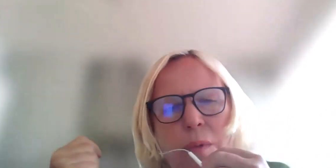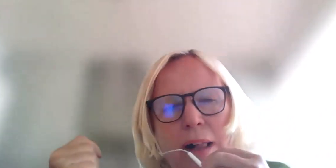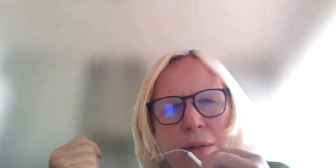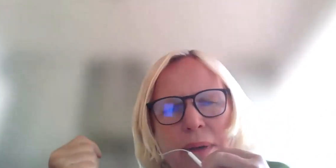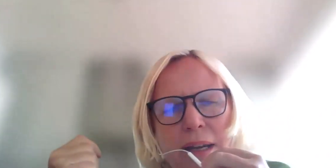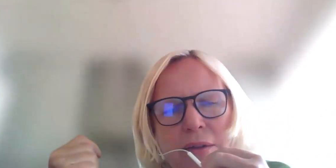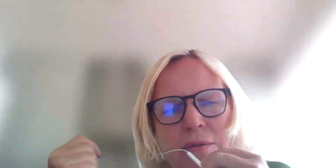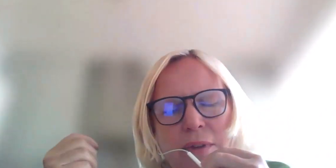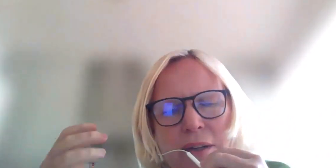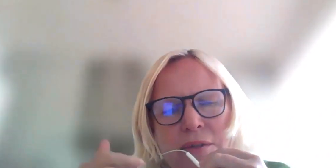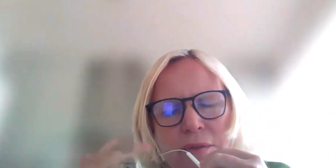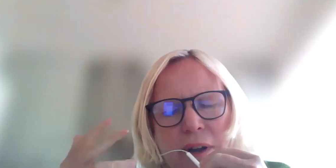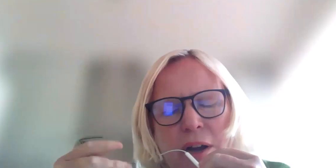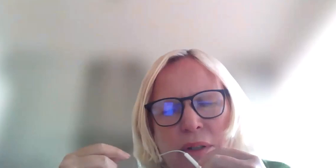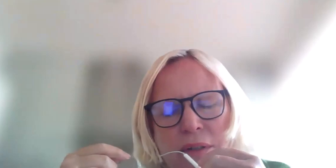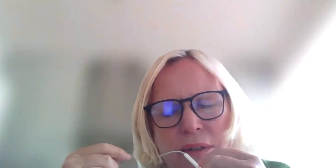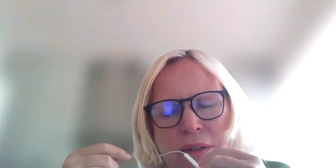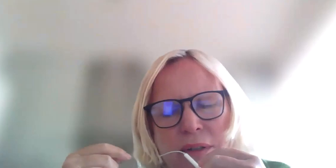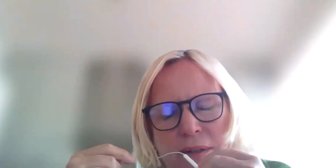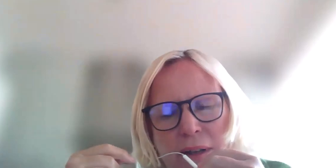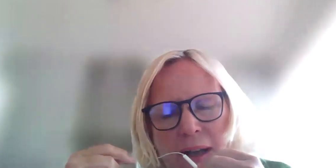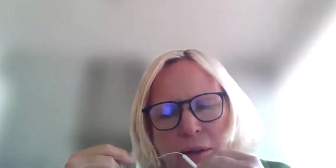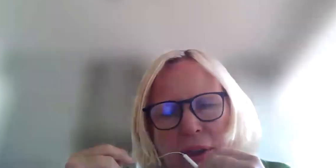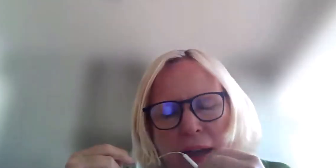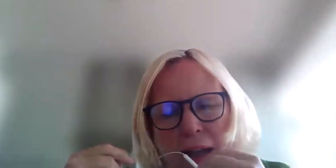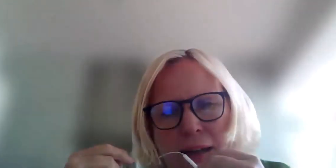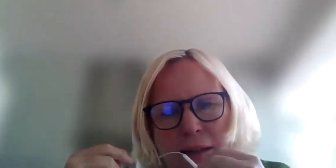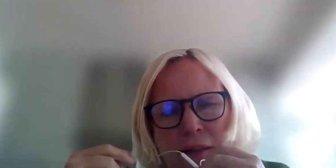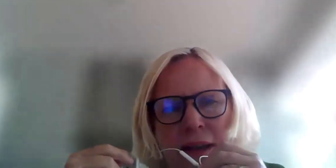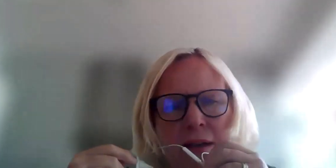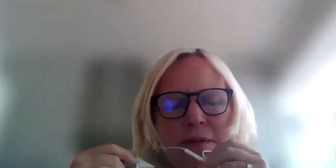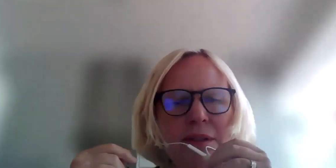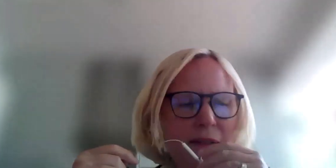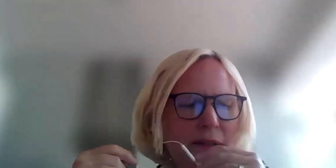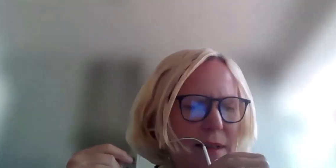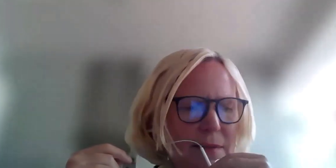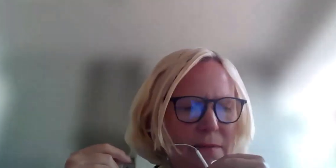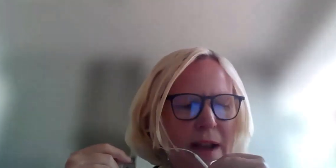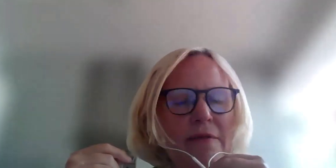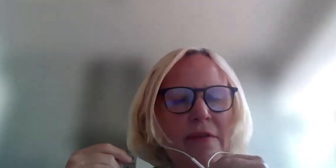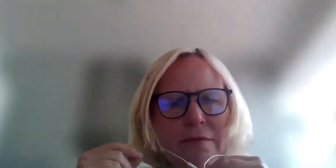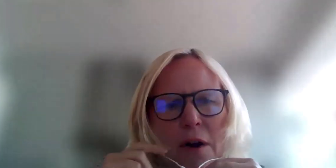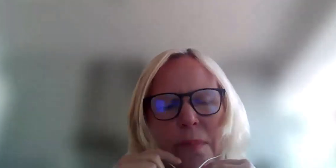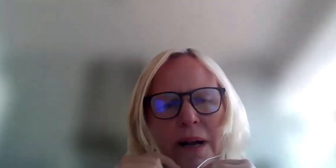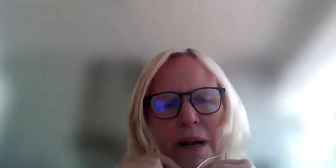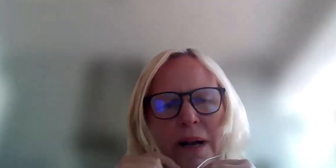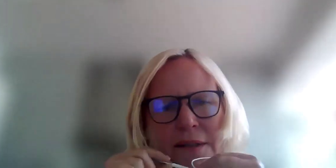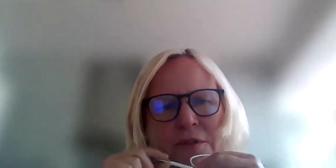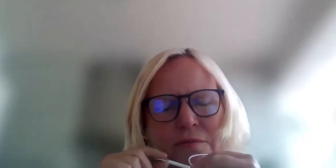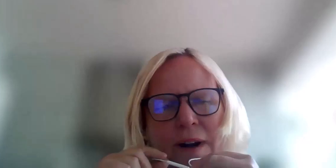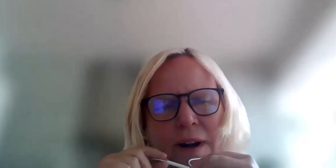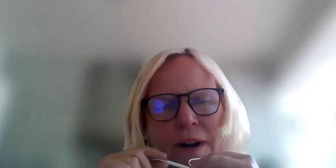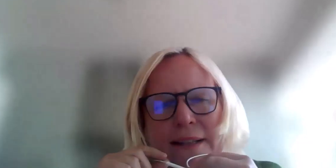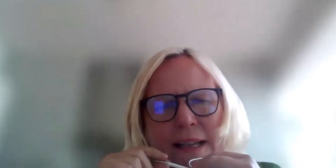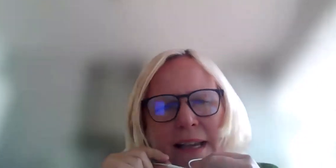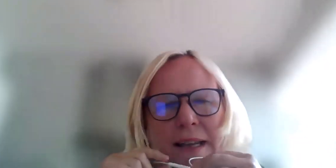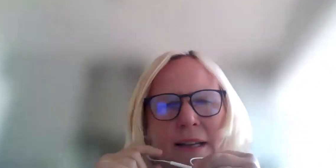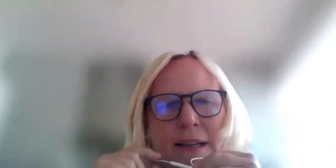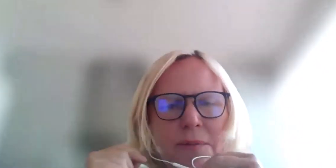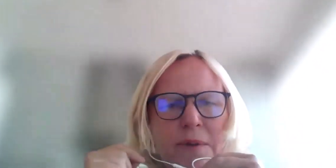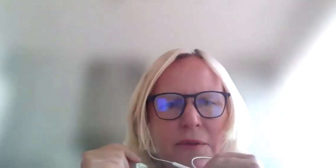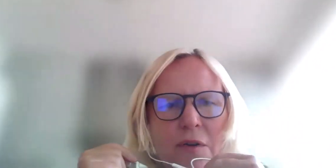really quite overwhelming in the field of homelessness and health care is that the evidence is very robust already we've got